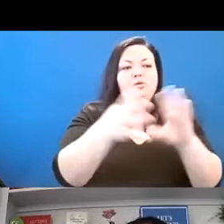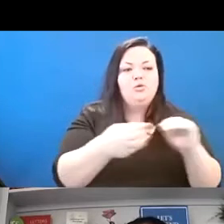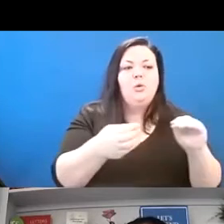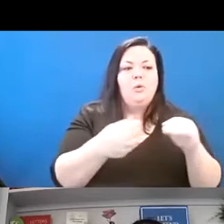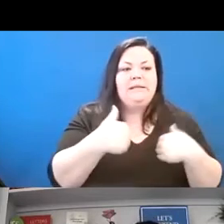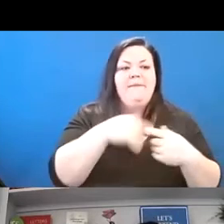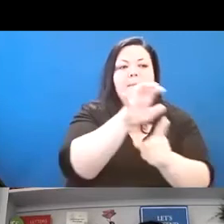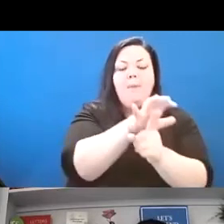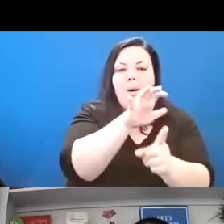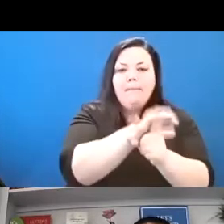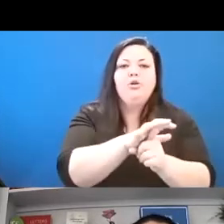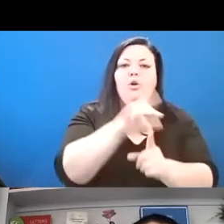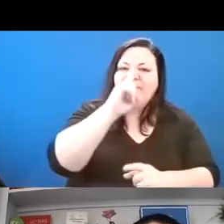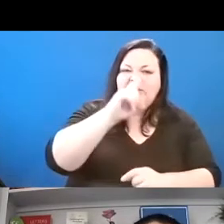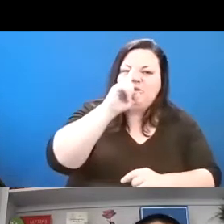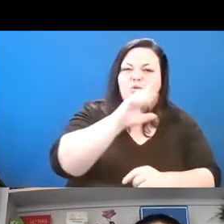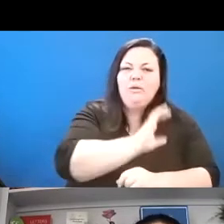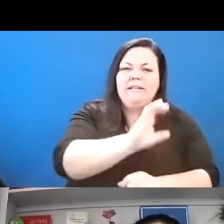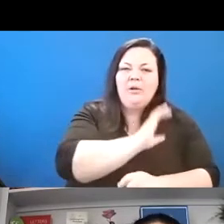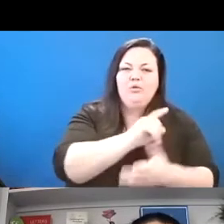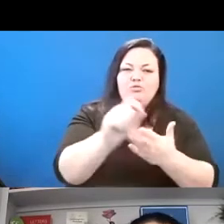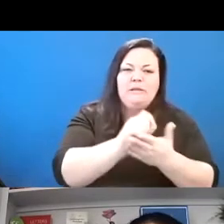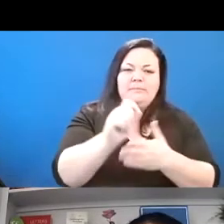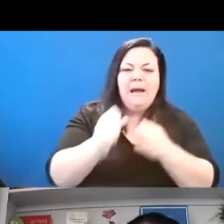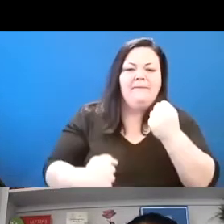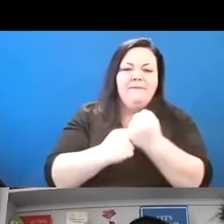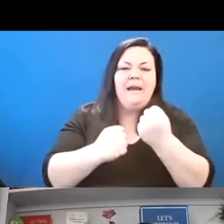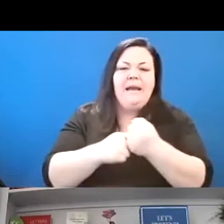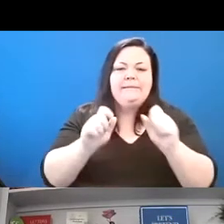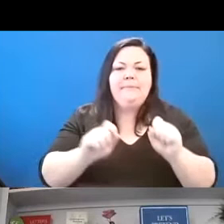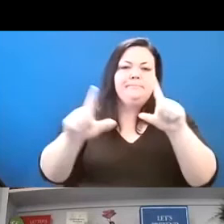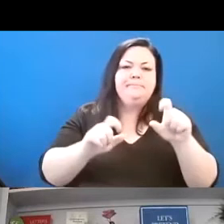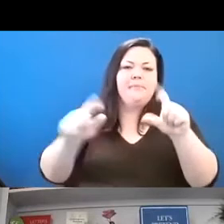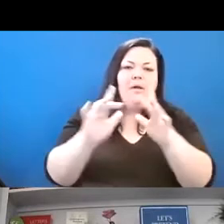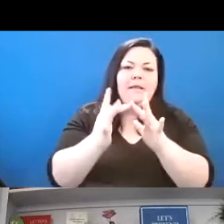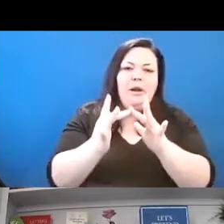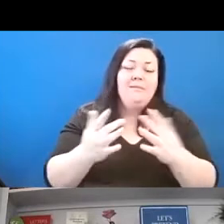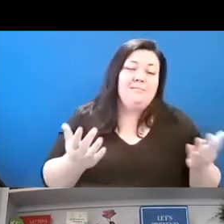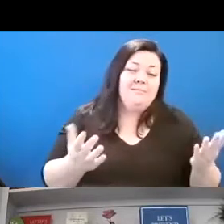characters that are written by fans and often posted on the internet that's a very basic um